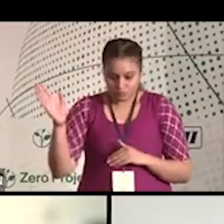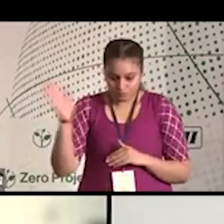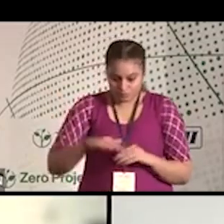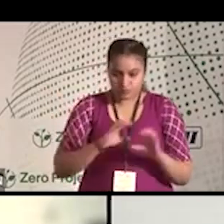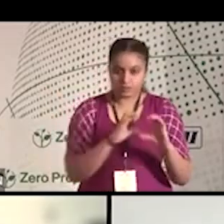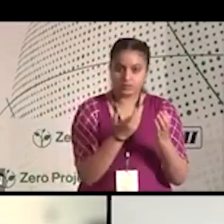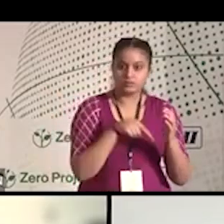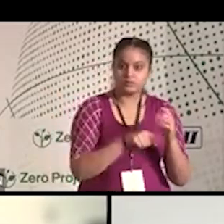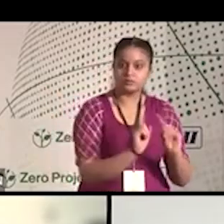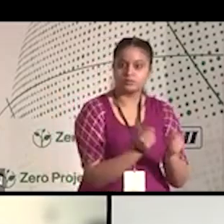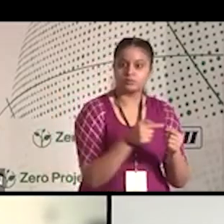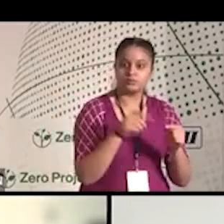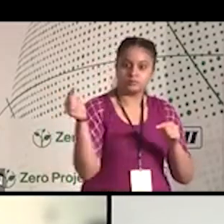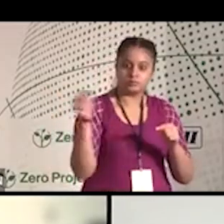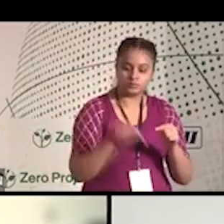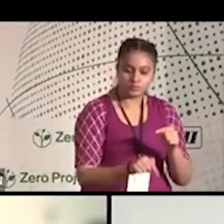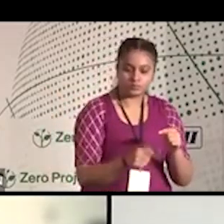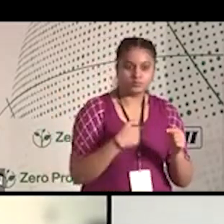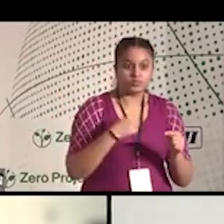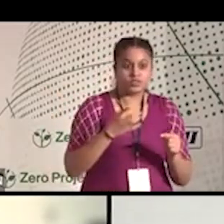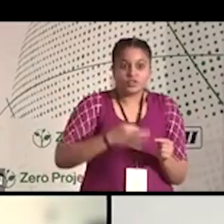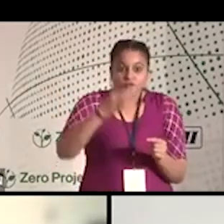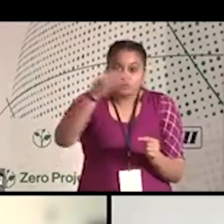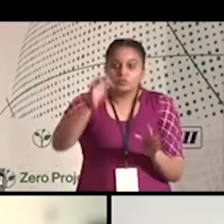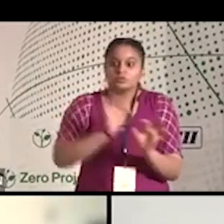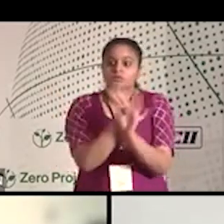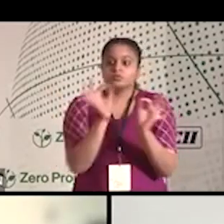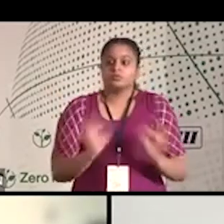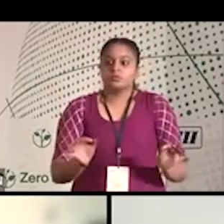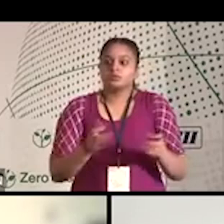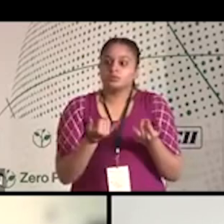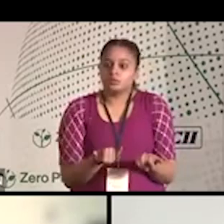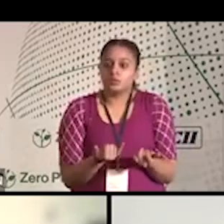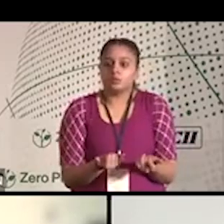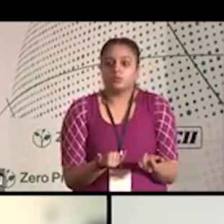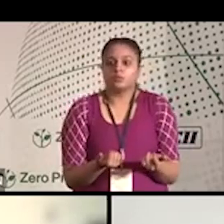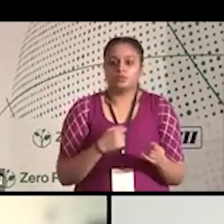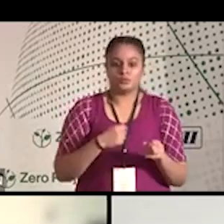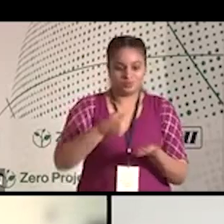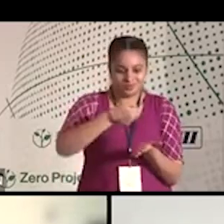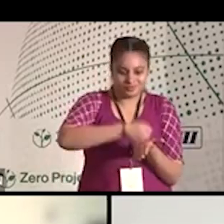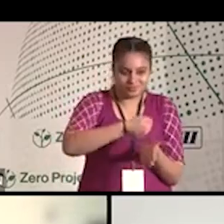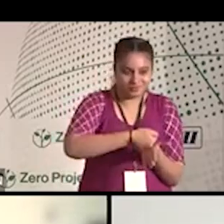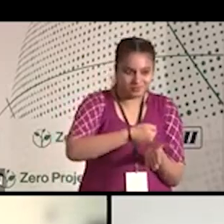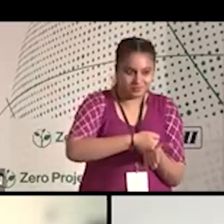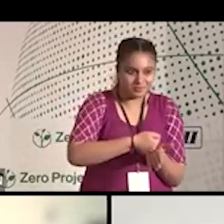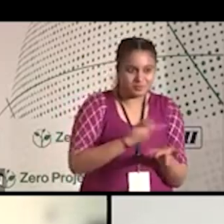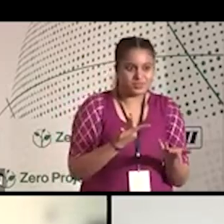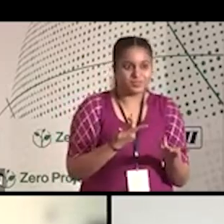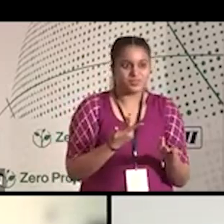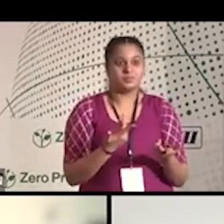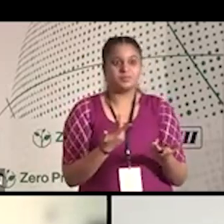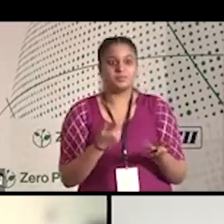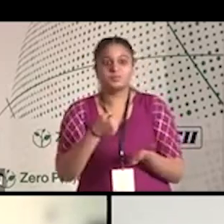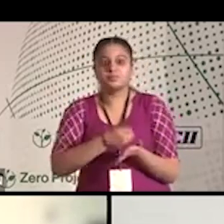So therefore, foundational learning becomes a it becomes a natural route,